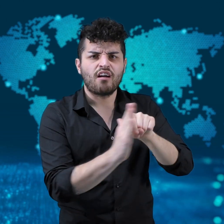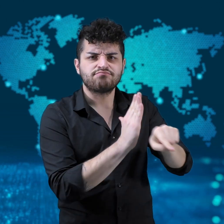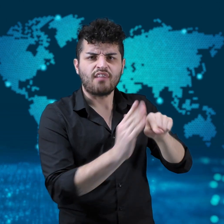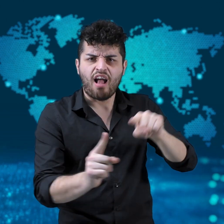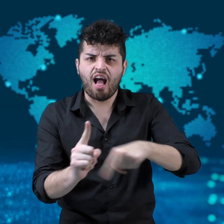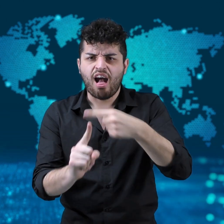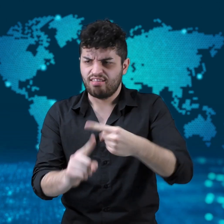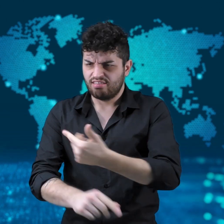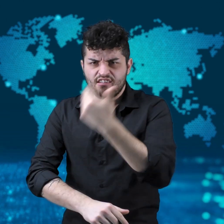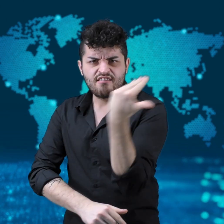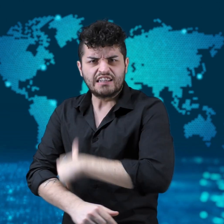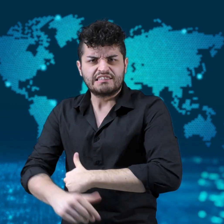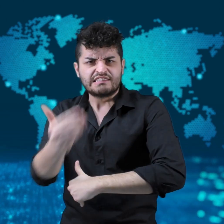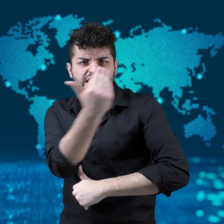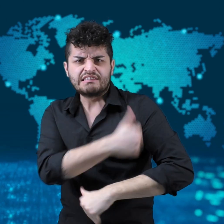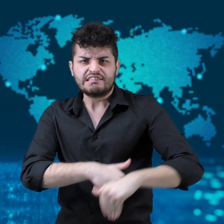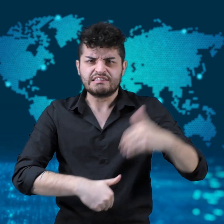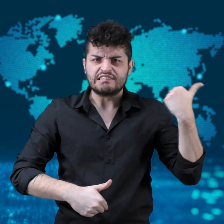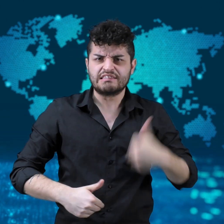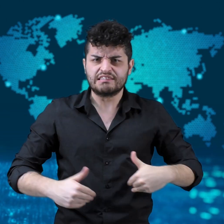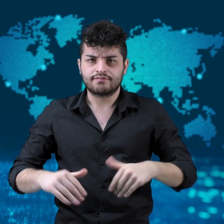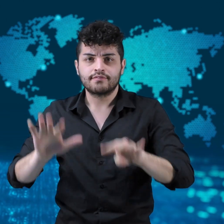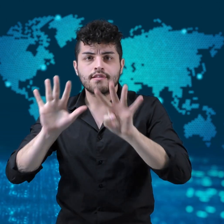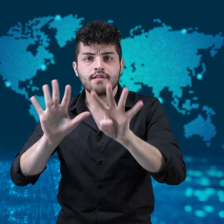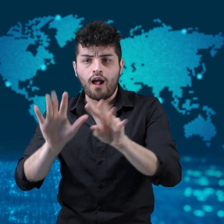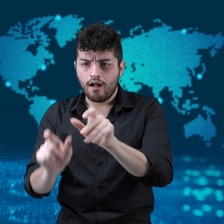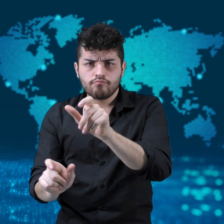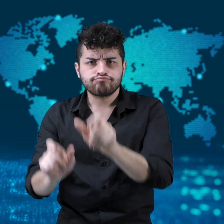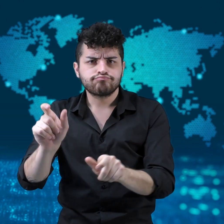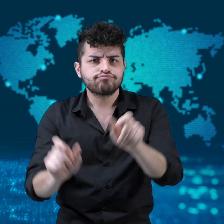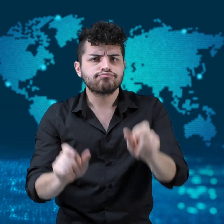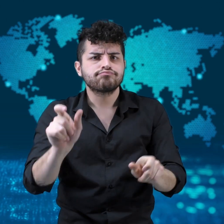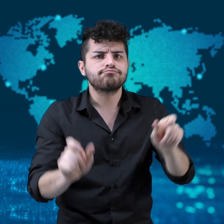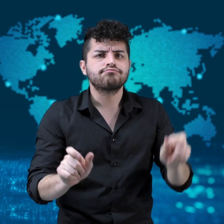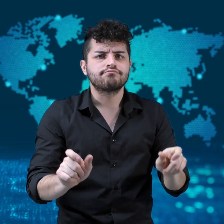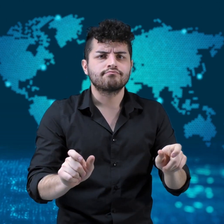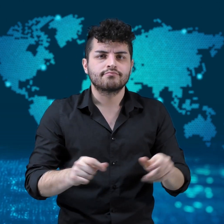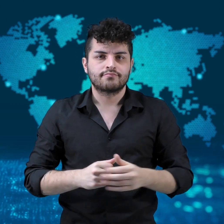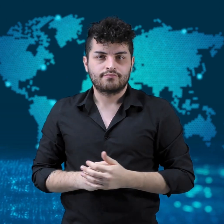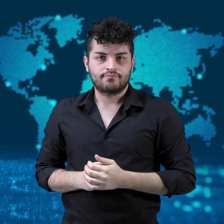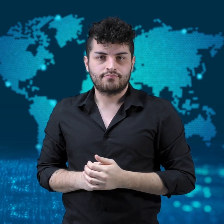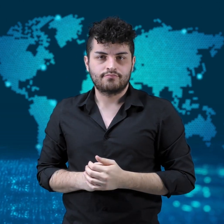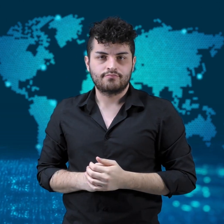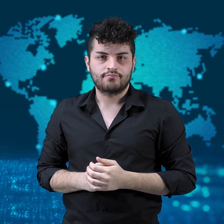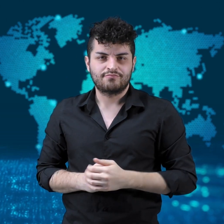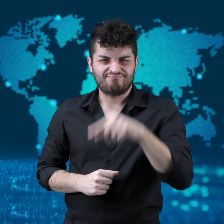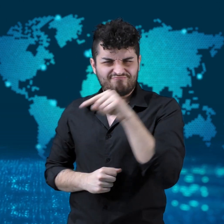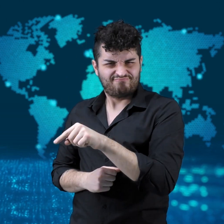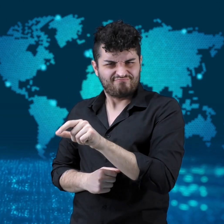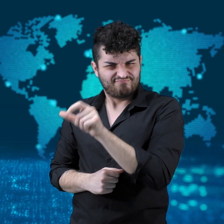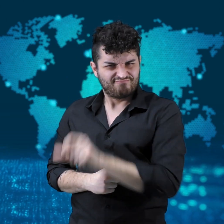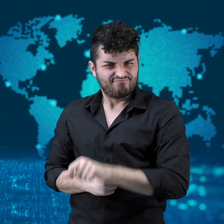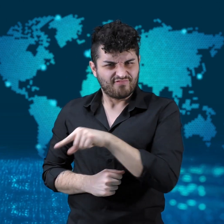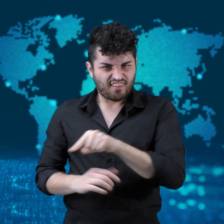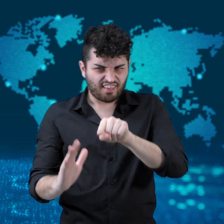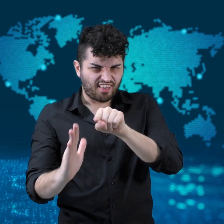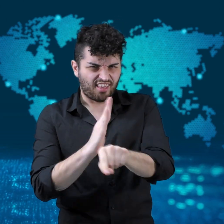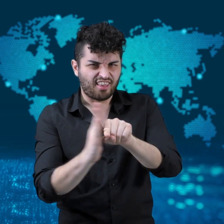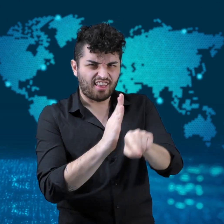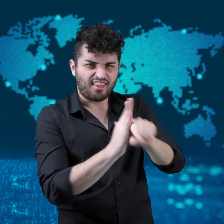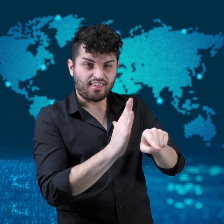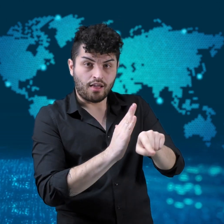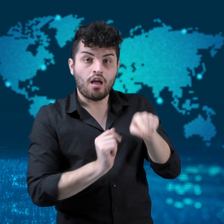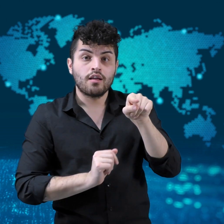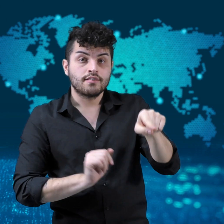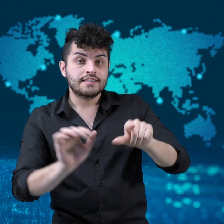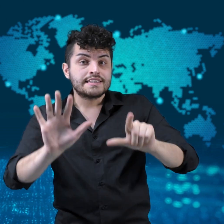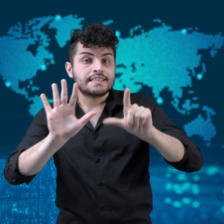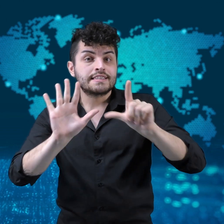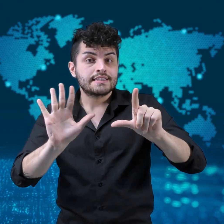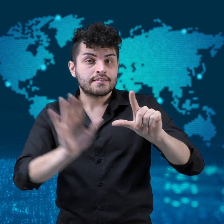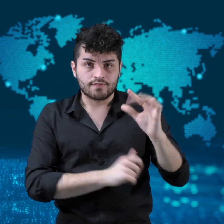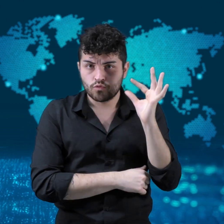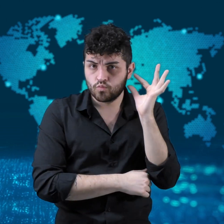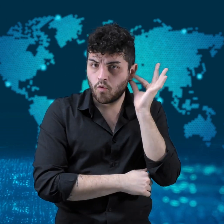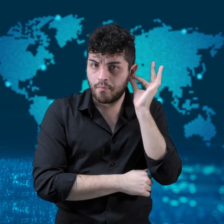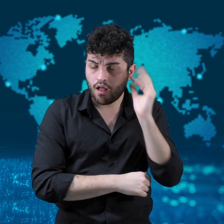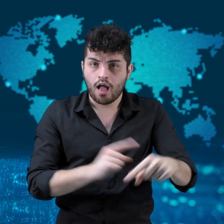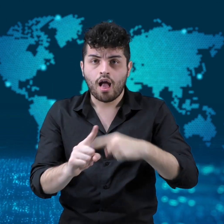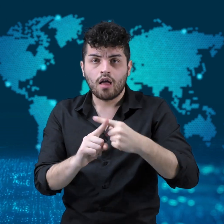His victims included 7 women and 1 man ranging from 15 to 26 years old.